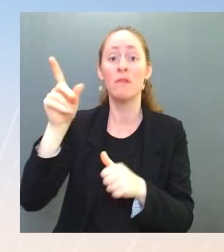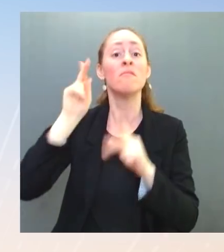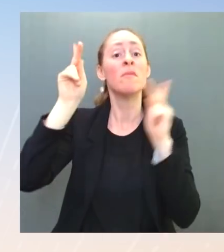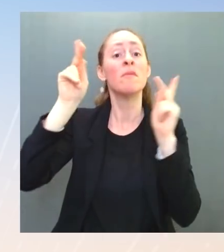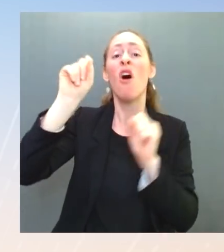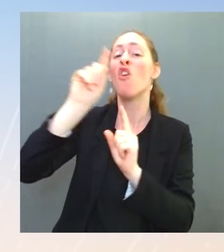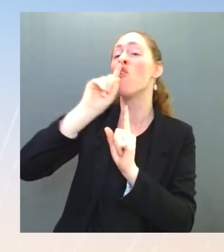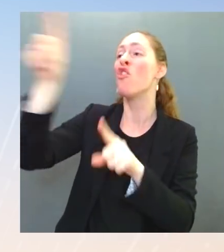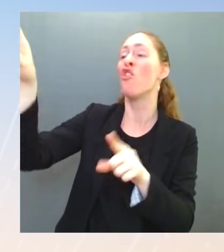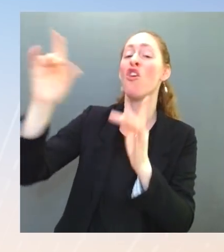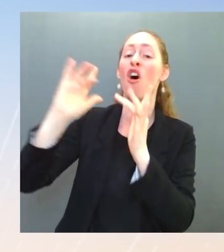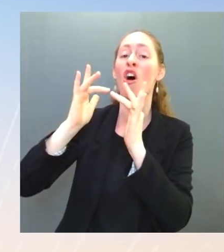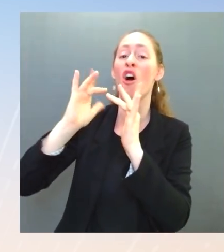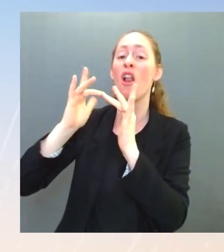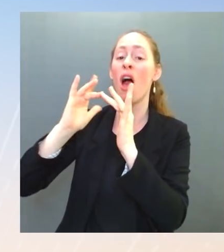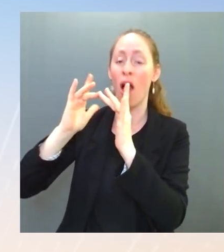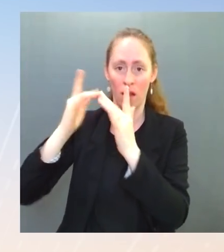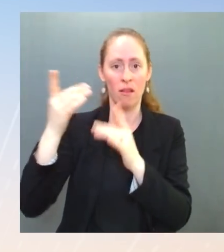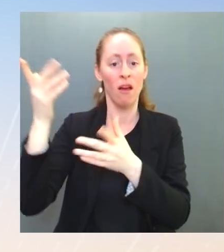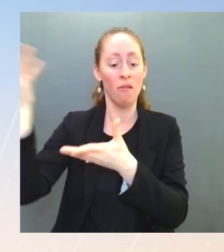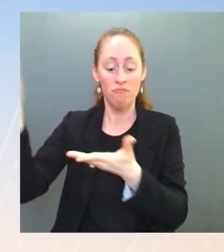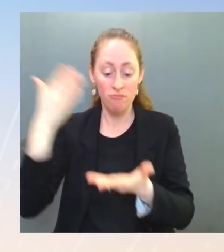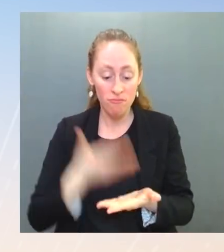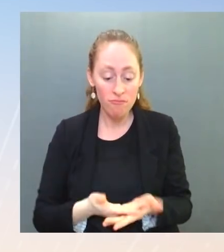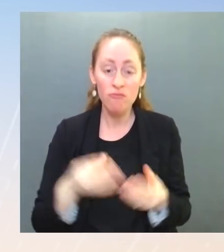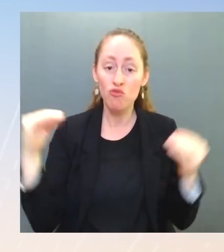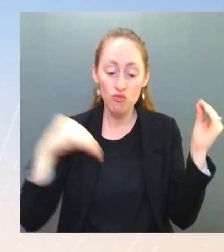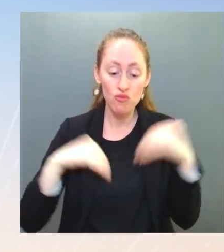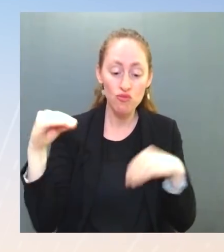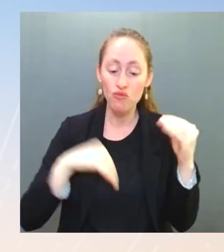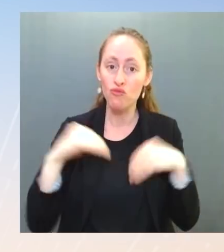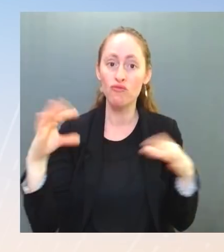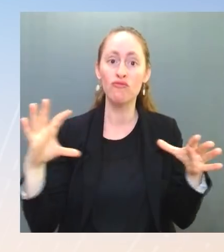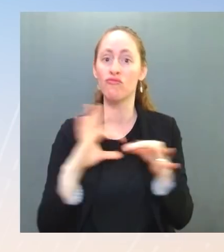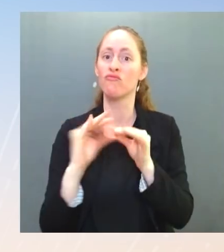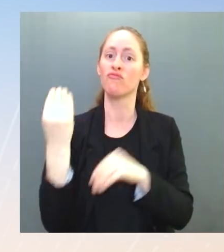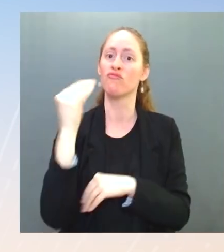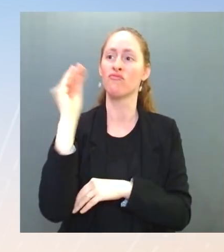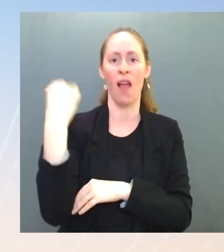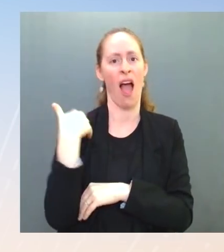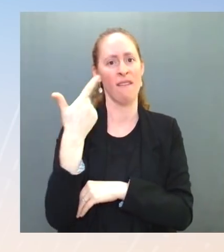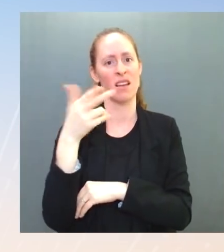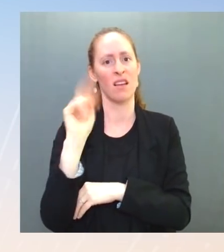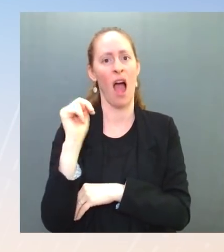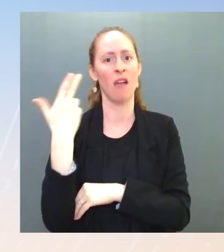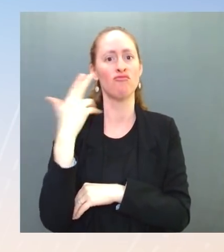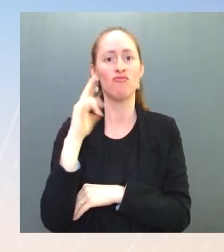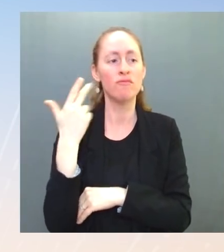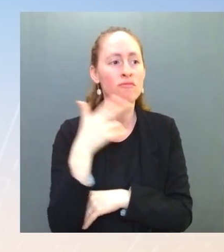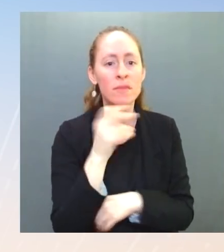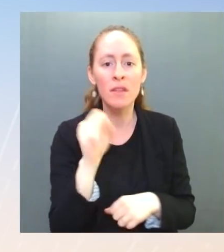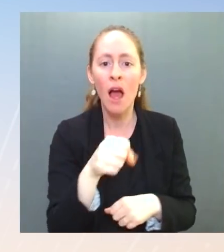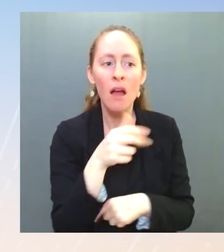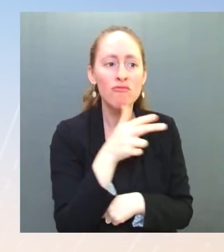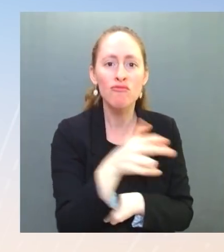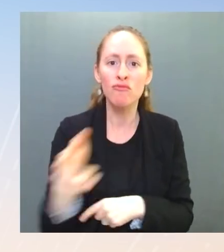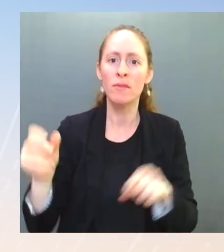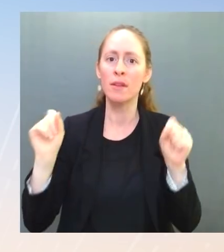They're not also required to have serial numbers,